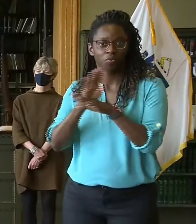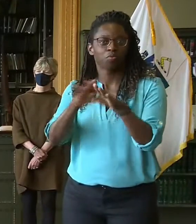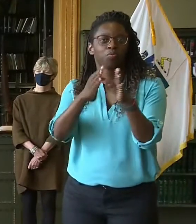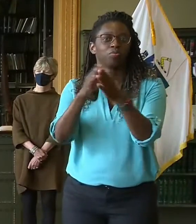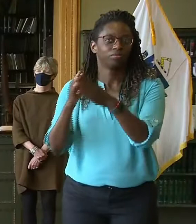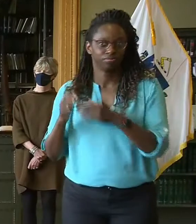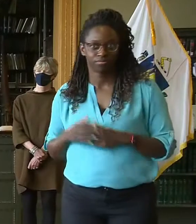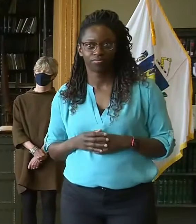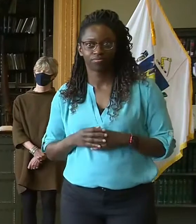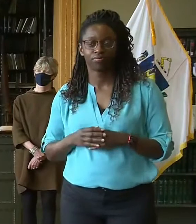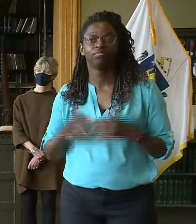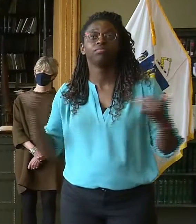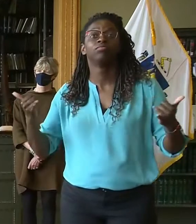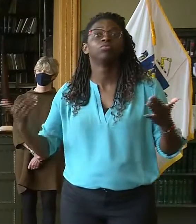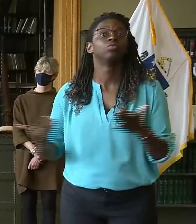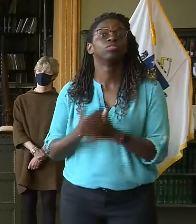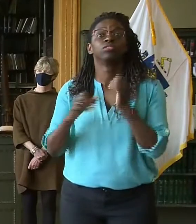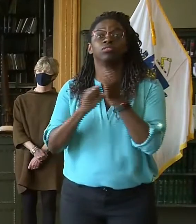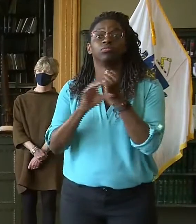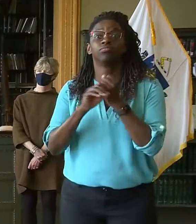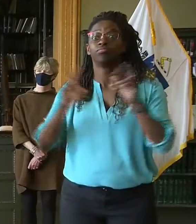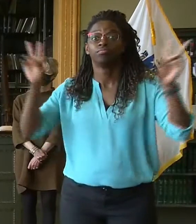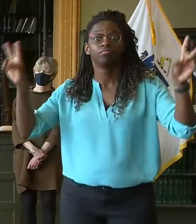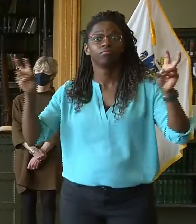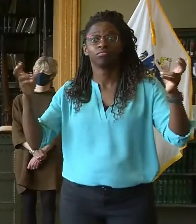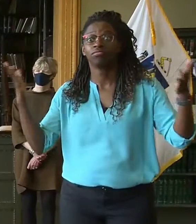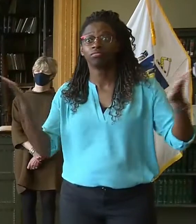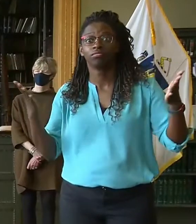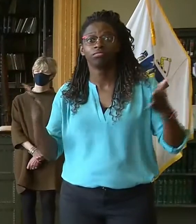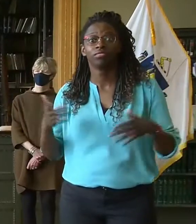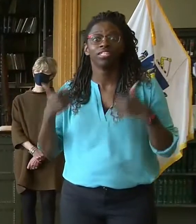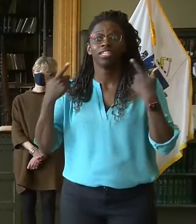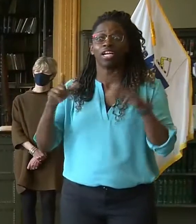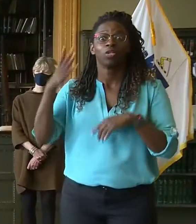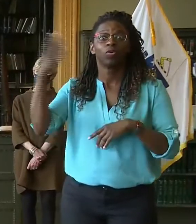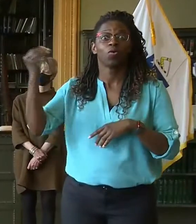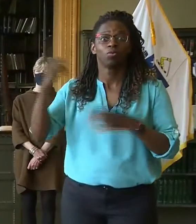BUSINESSES. THE MISSION, OF THE LET'S GO